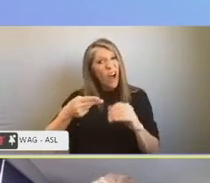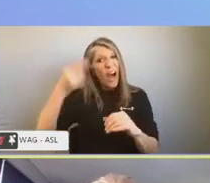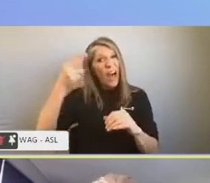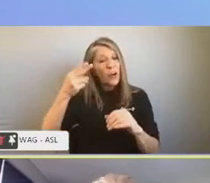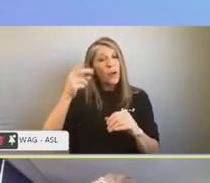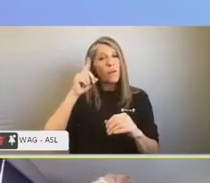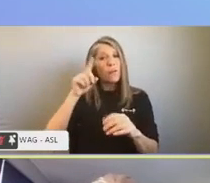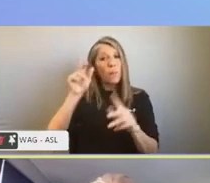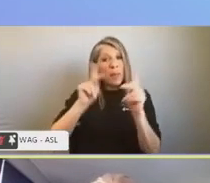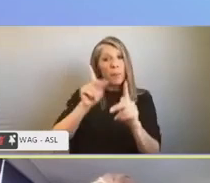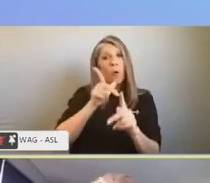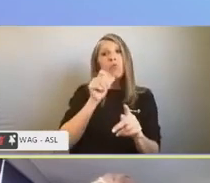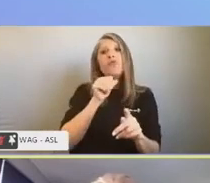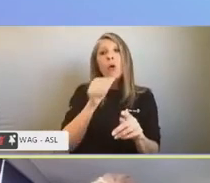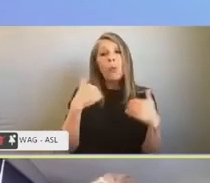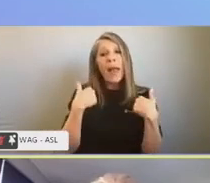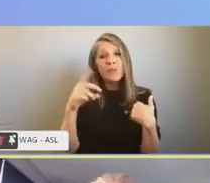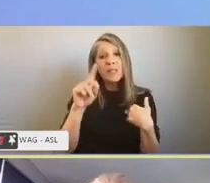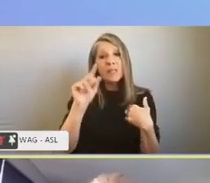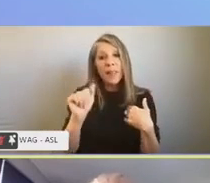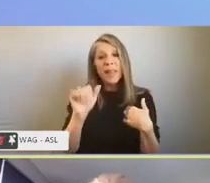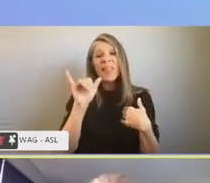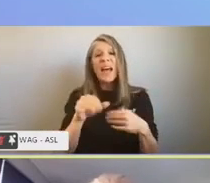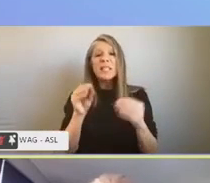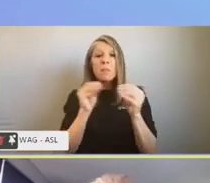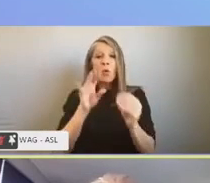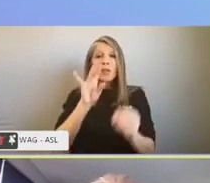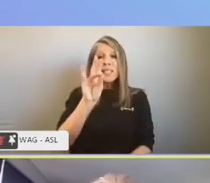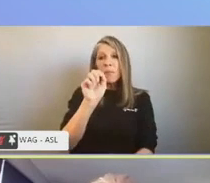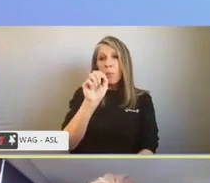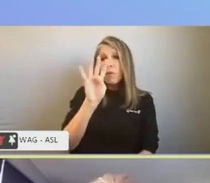from 26.1% in 2012 to 11.4% in 2020. That is still